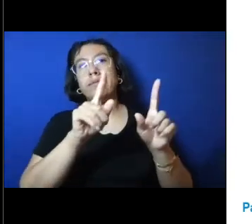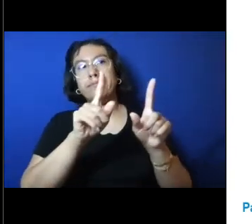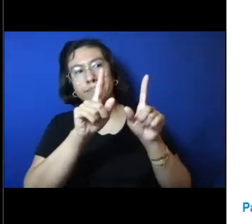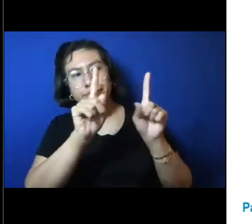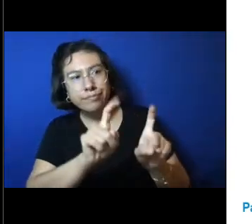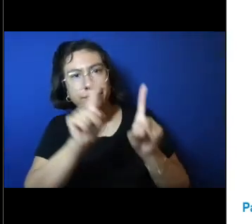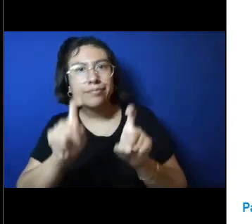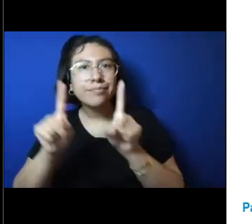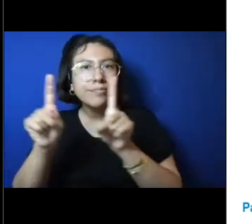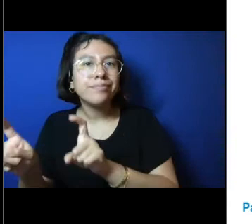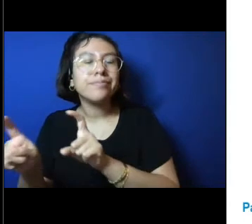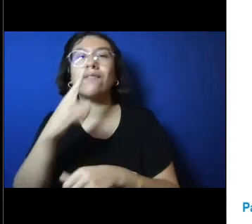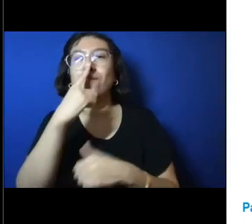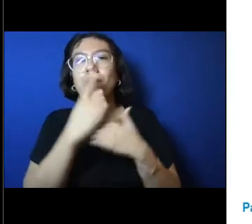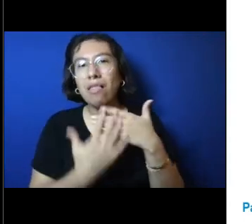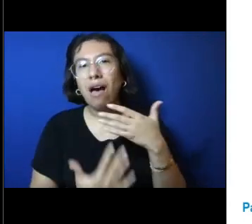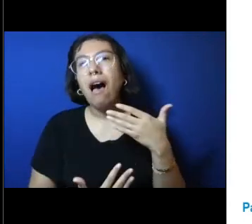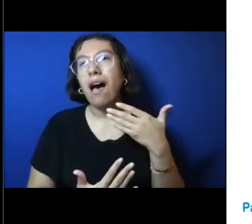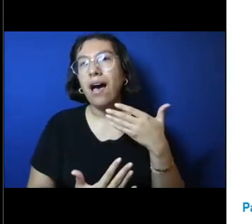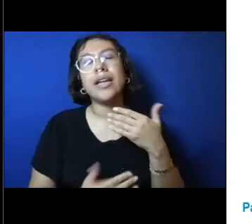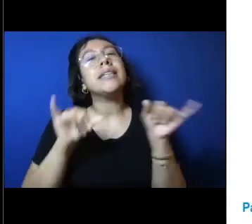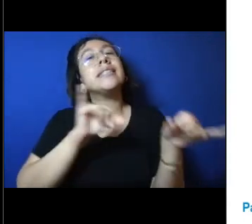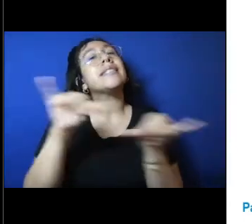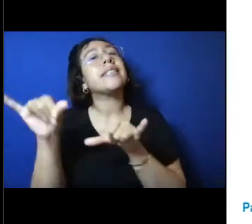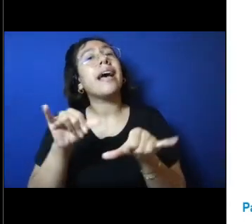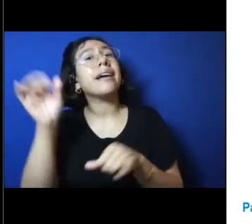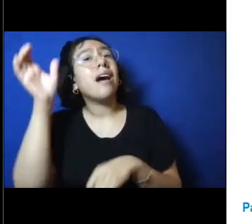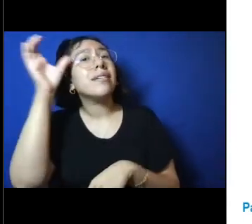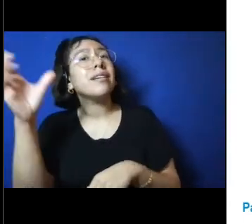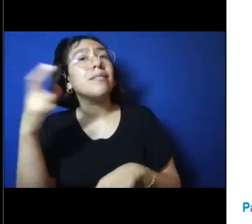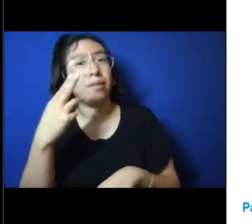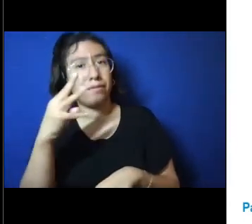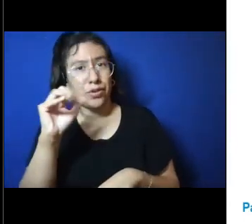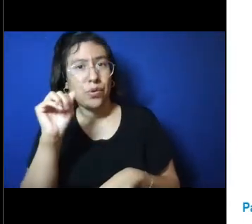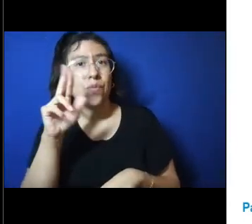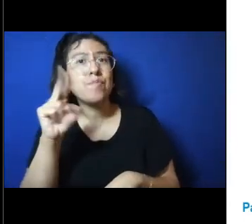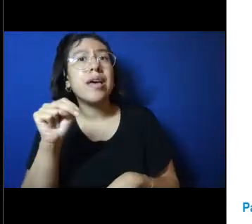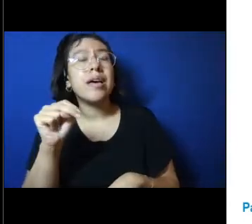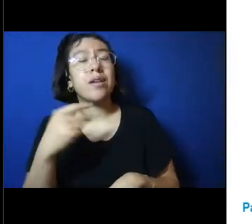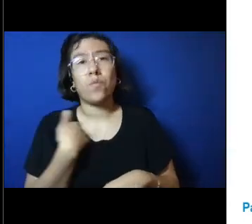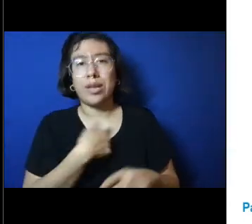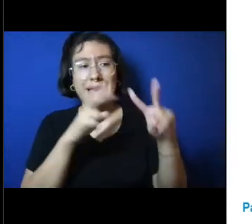that we can look at for turtles, similar to a human. We use very similar human blood analysis techniques,